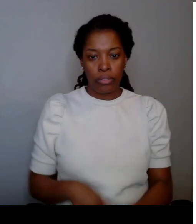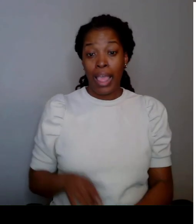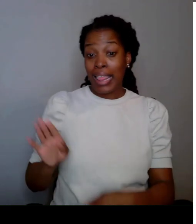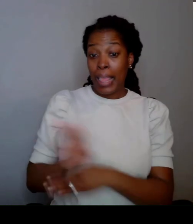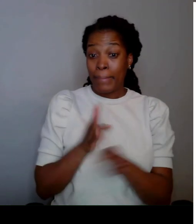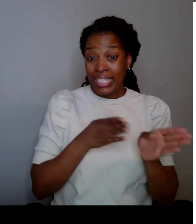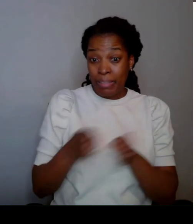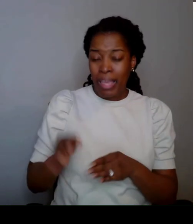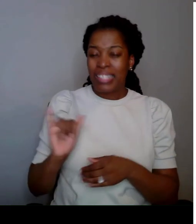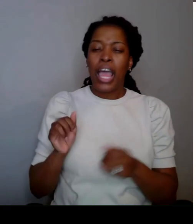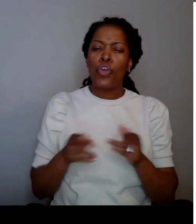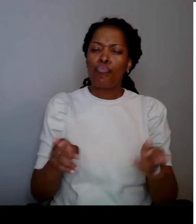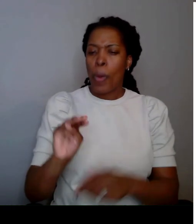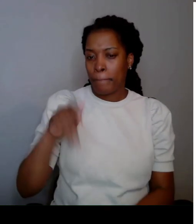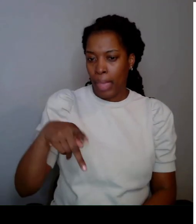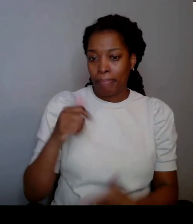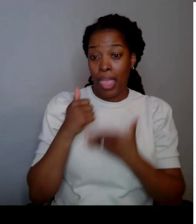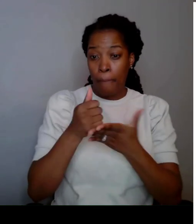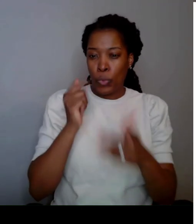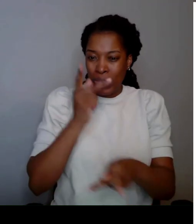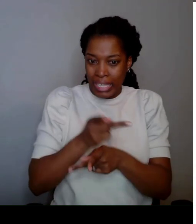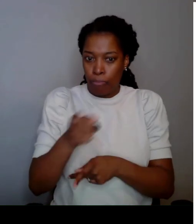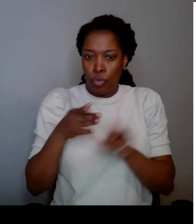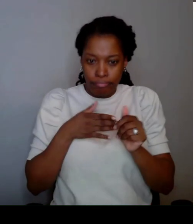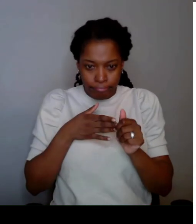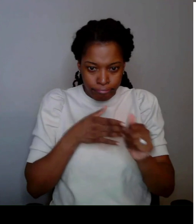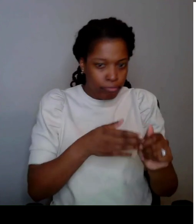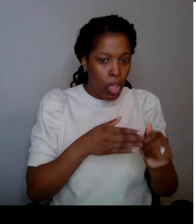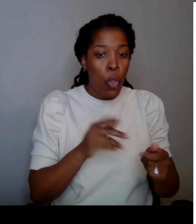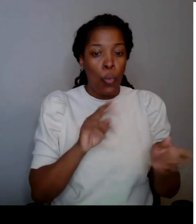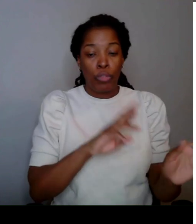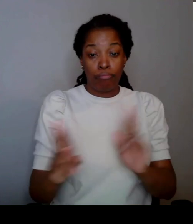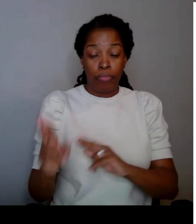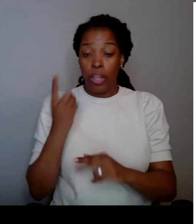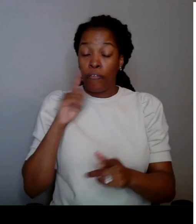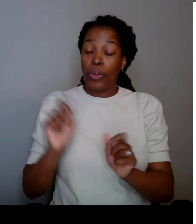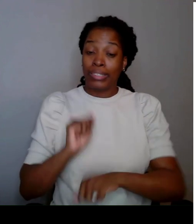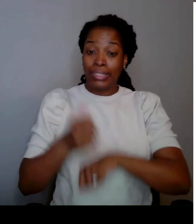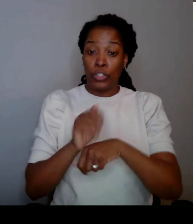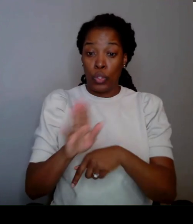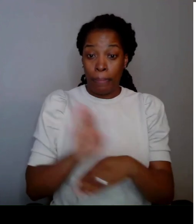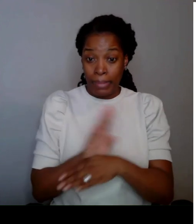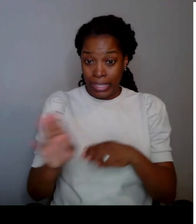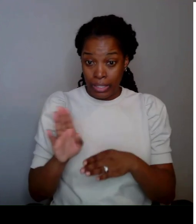Financial projections are essential to make a fully informed choice and will also impact the business plan.